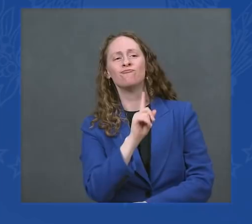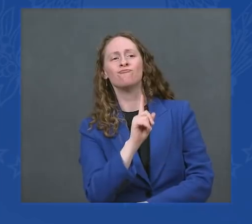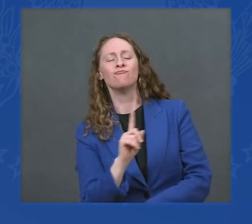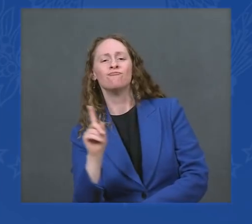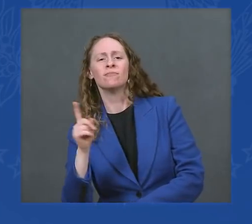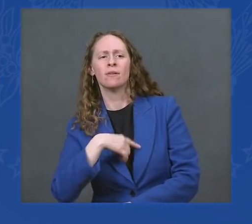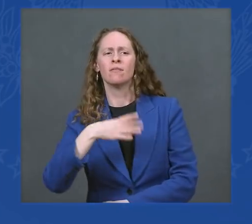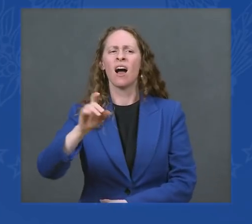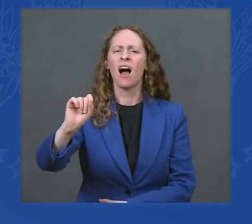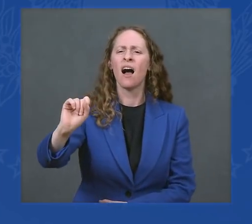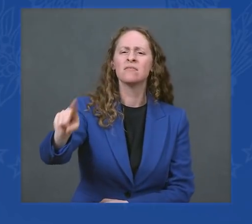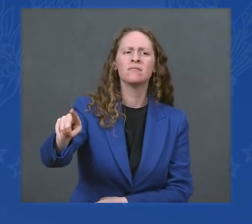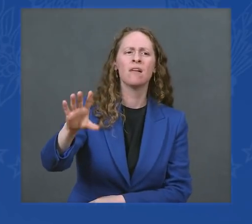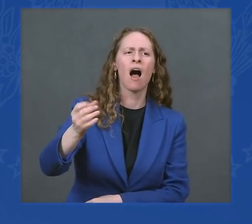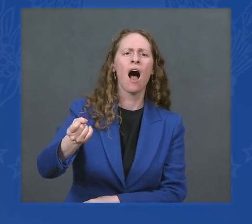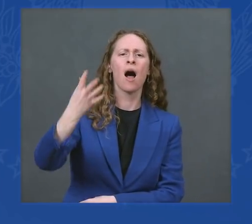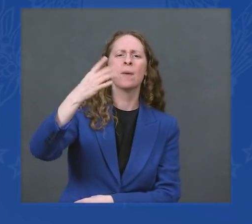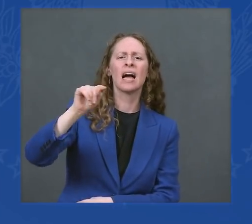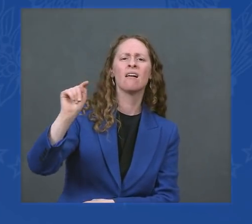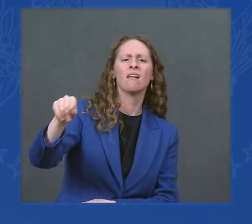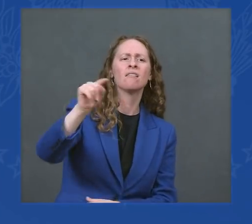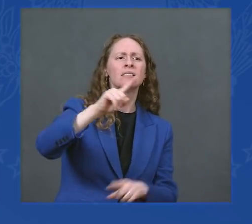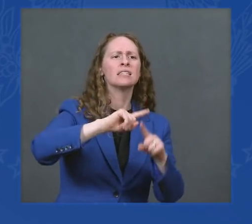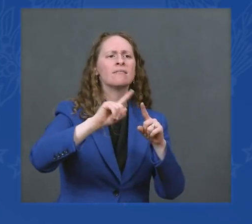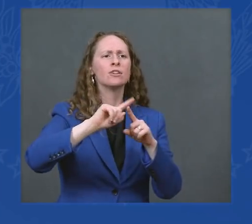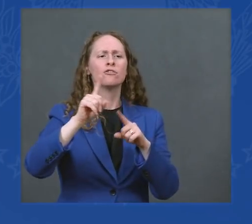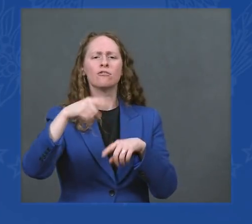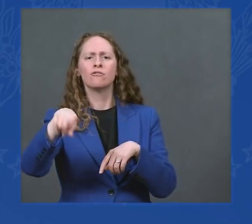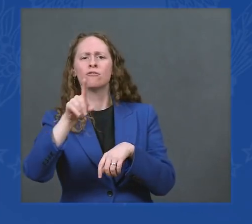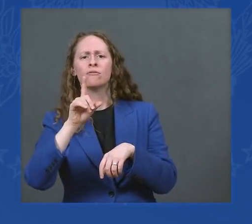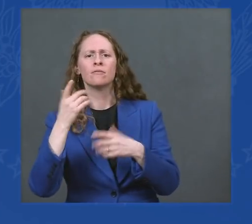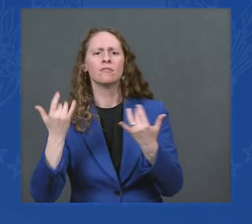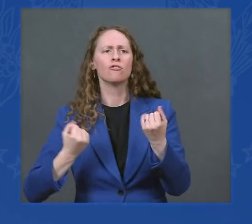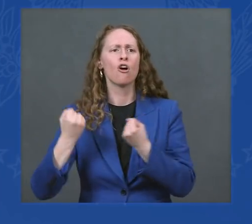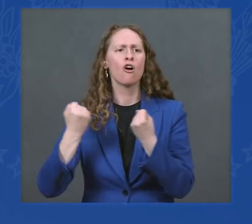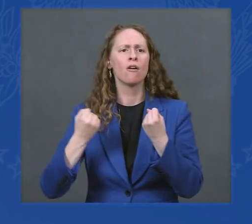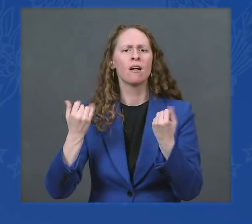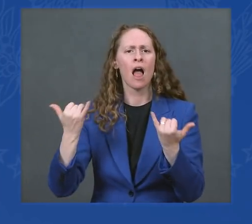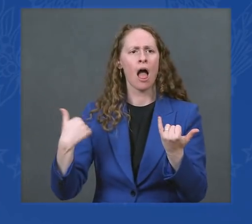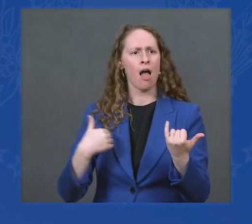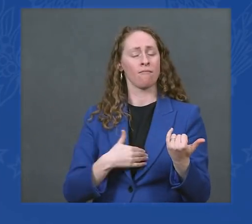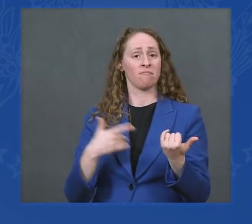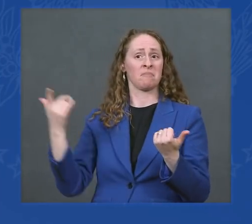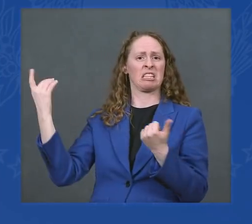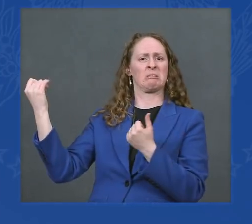The President: We have 600,000 federal vehicles that we -- the federal government owns.